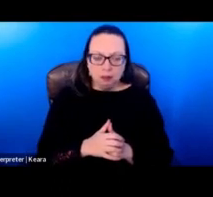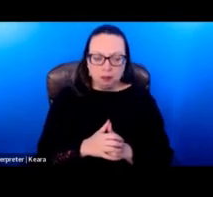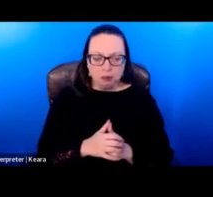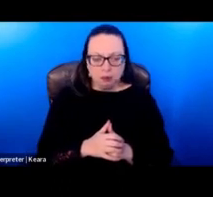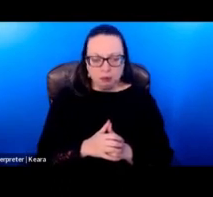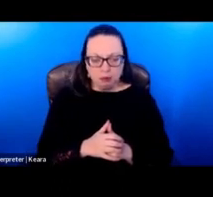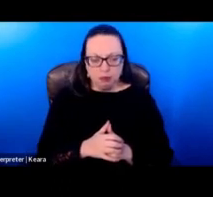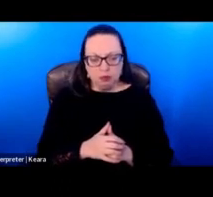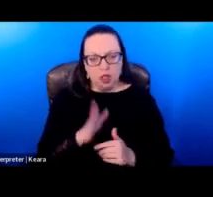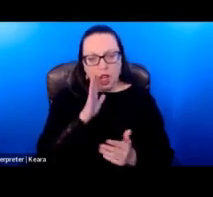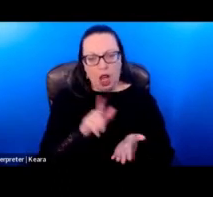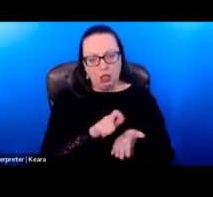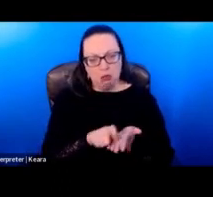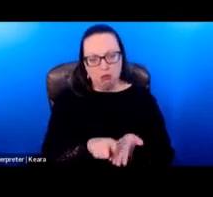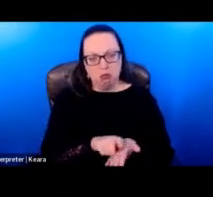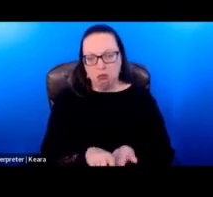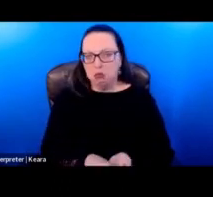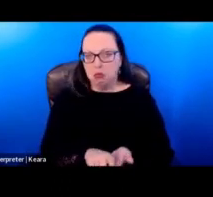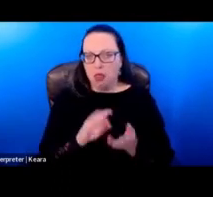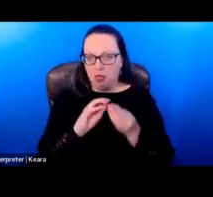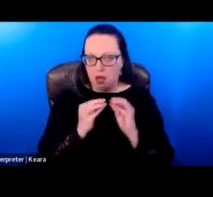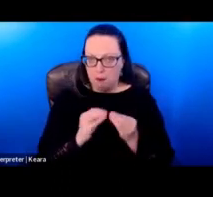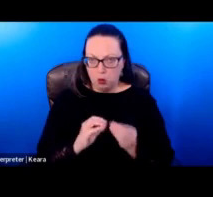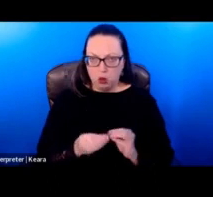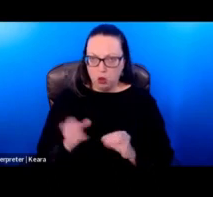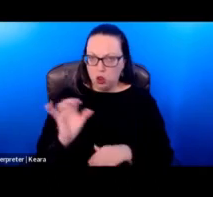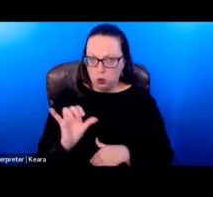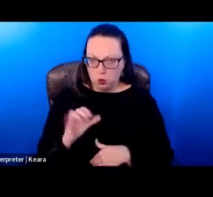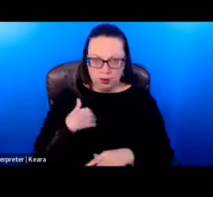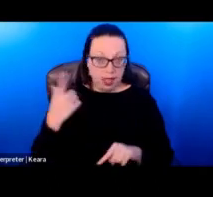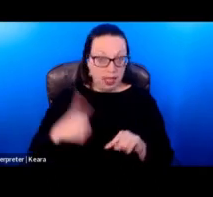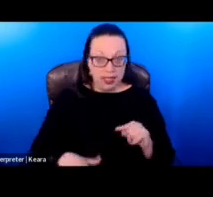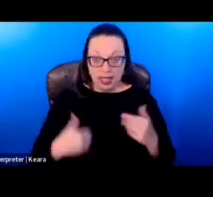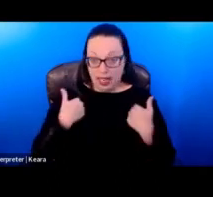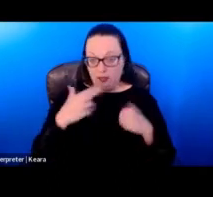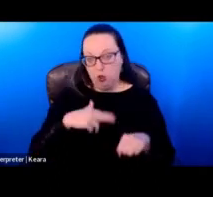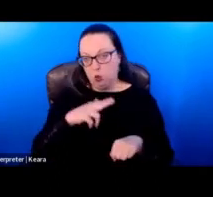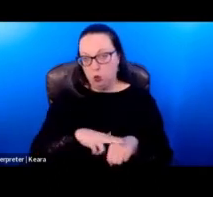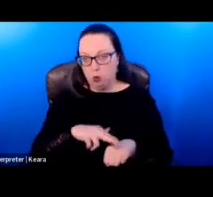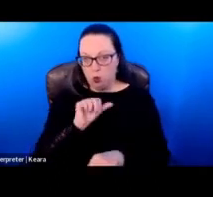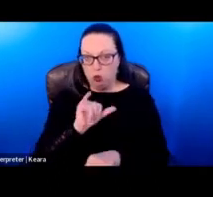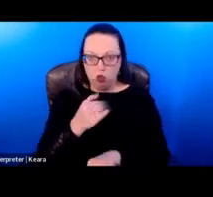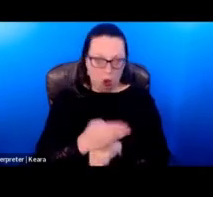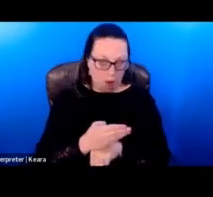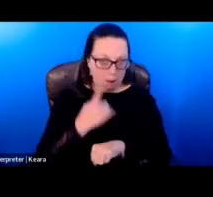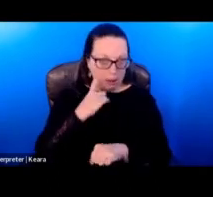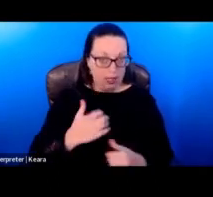I tracked things, you can see you I tracked the numbers, because you know, I can't hold a regular job because of my brain injury. But this felt like a job